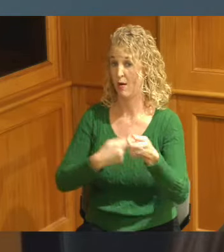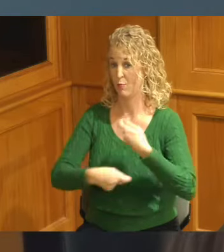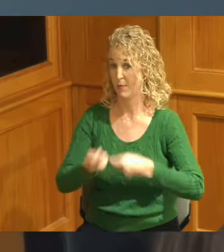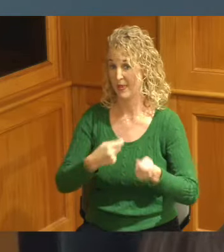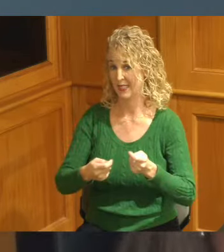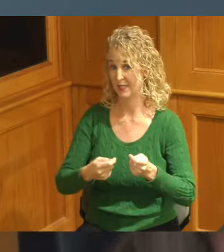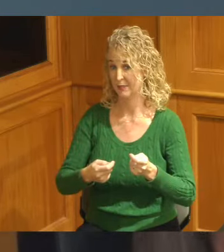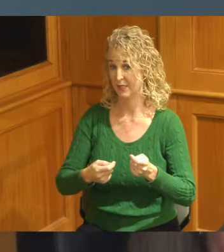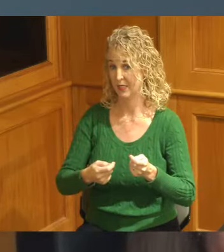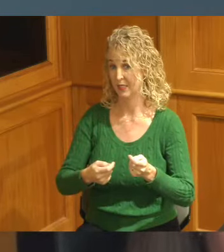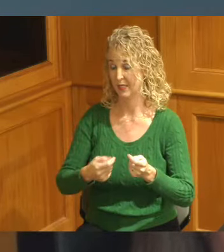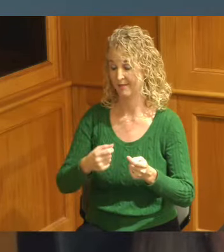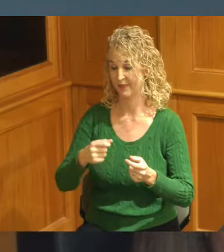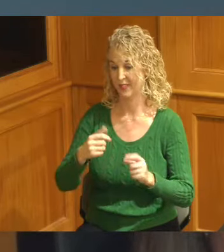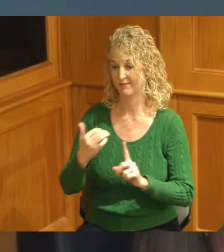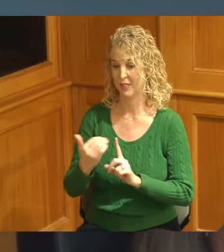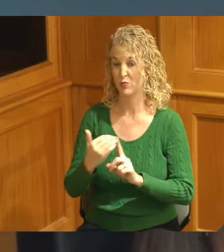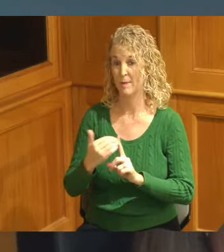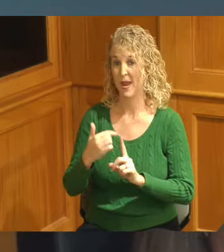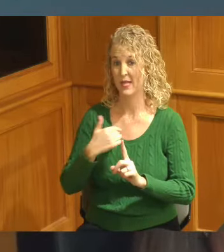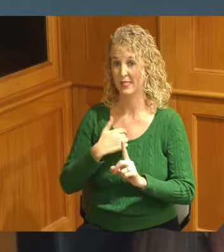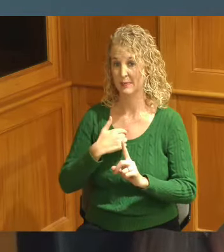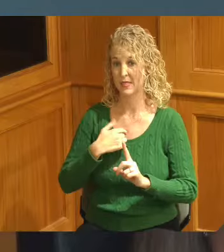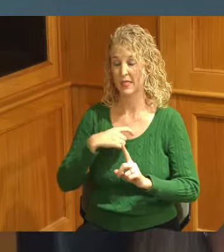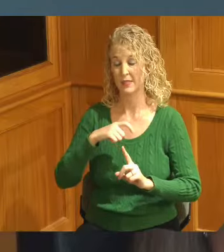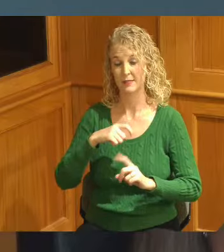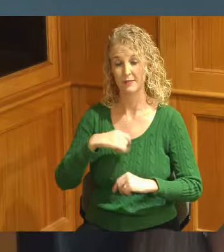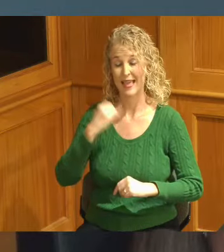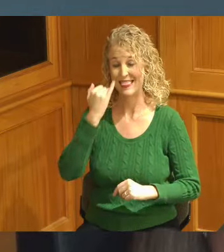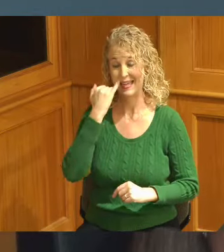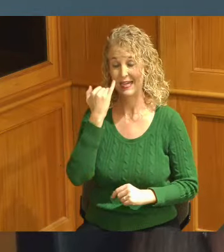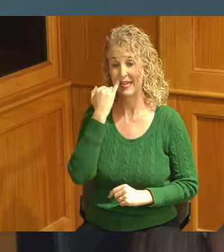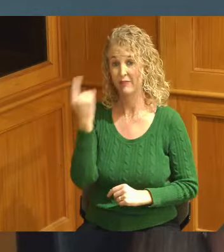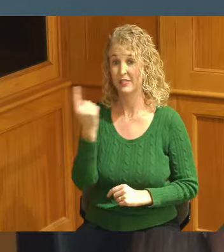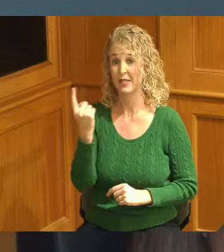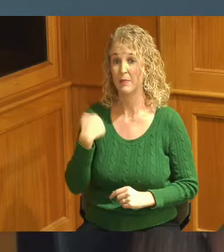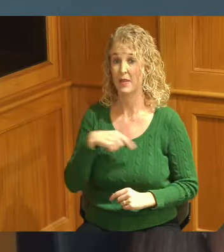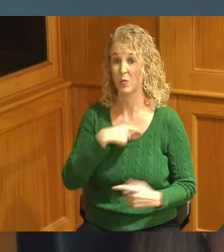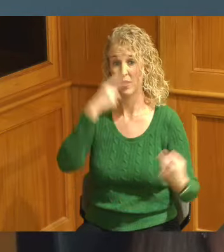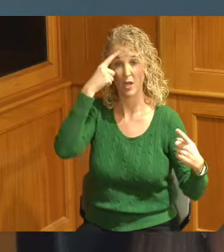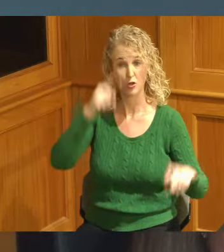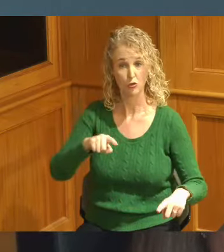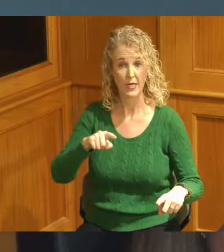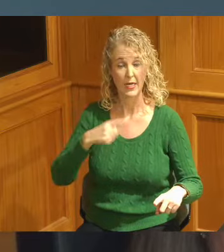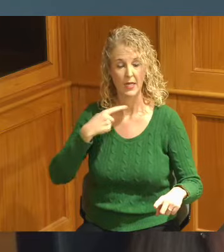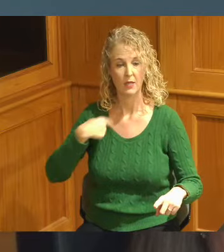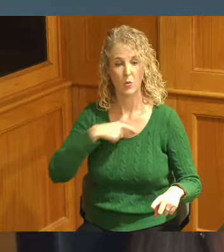I think, reminiscent of our commitment to follow through on upgrading facilities, not only pay,